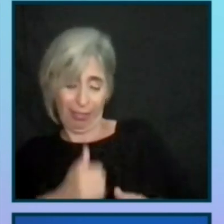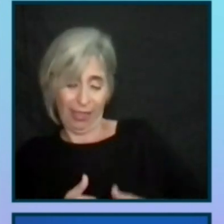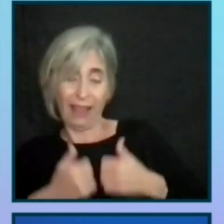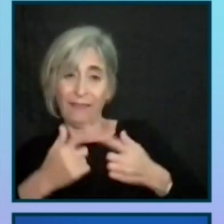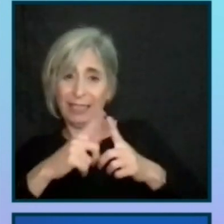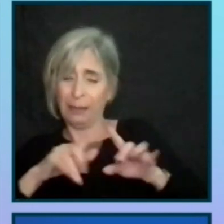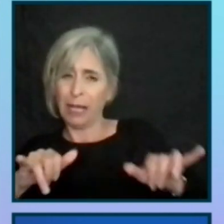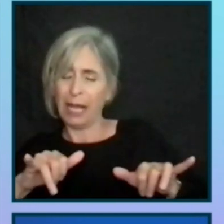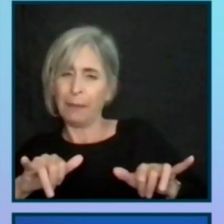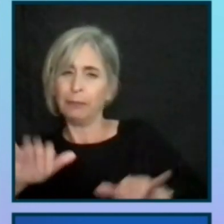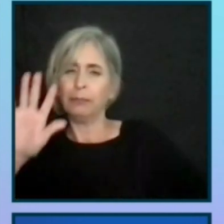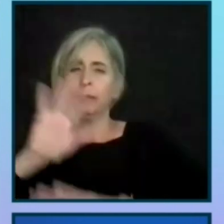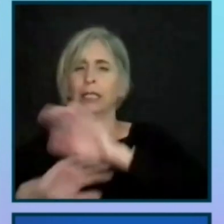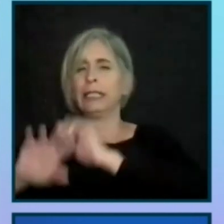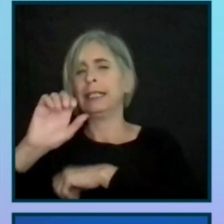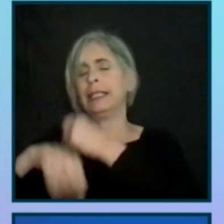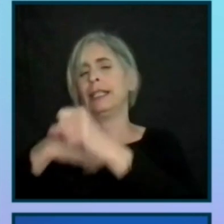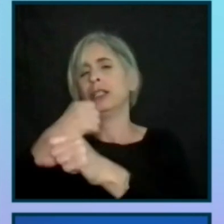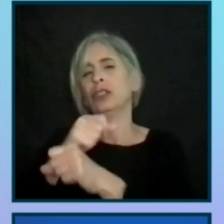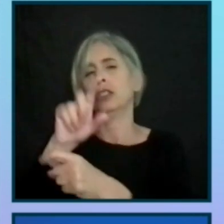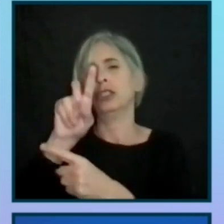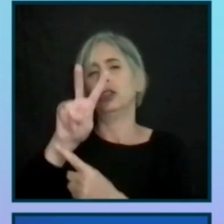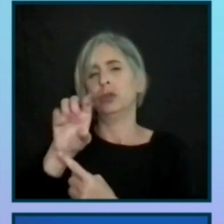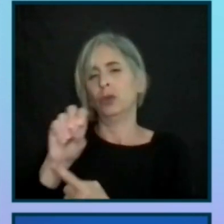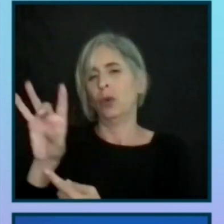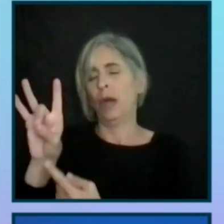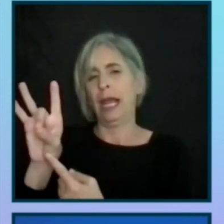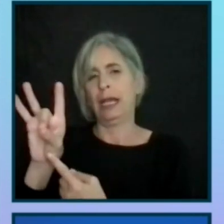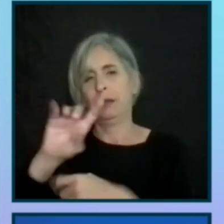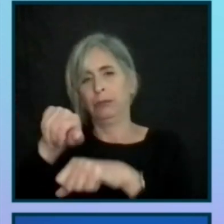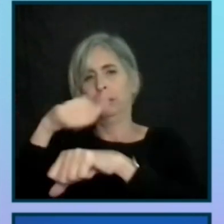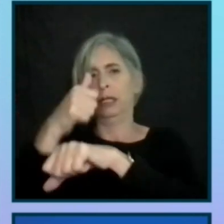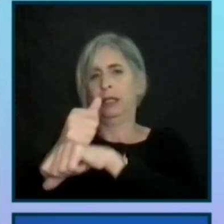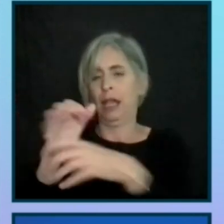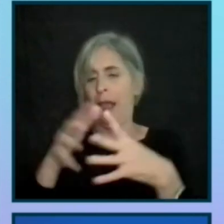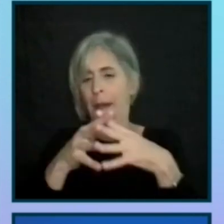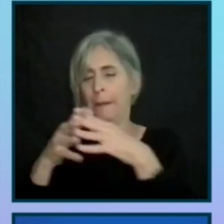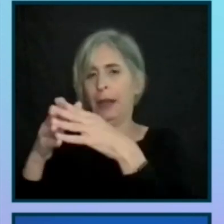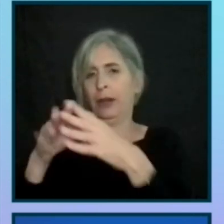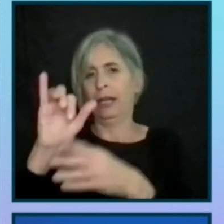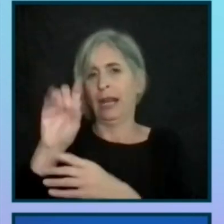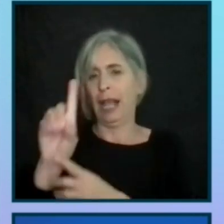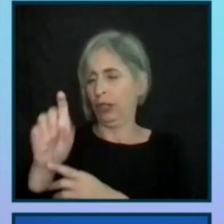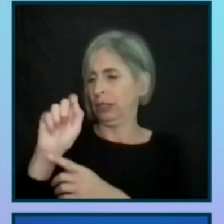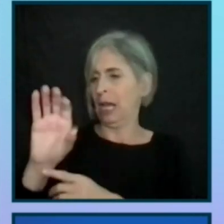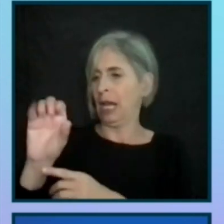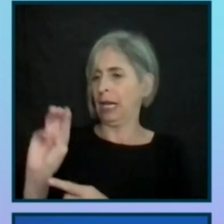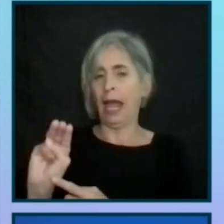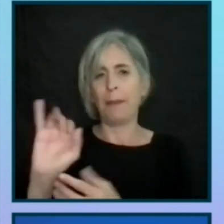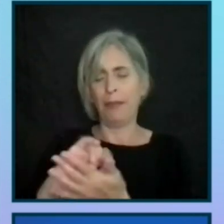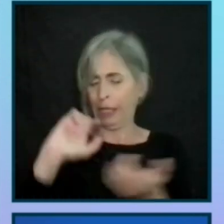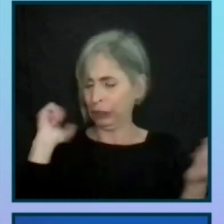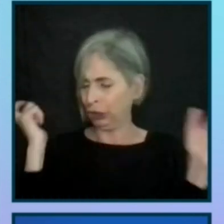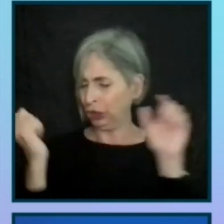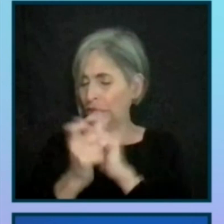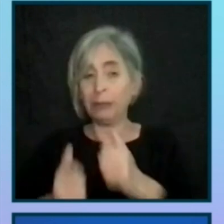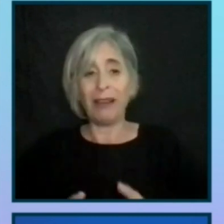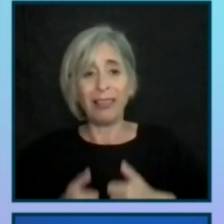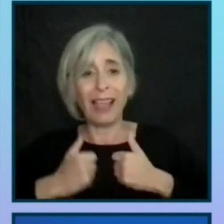Back in 2008, I was hired to rebuild Americanidol.com. And that really changed my life because a few years later,